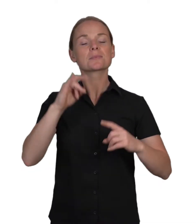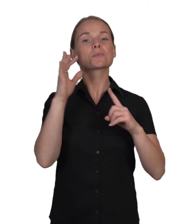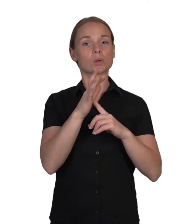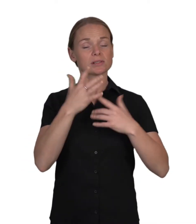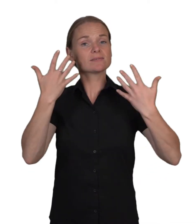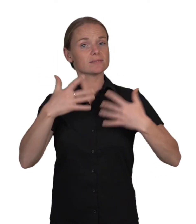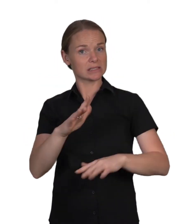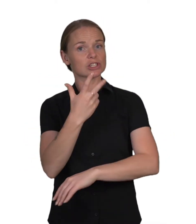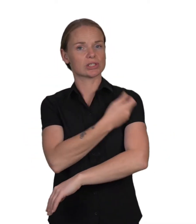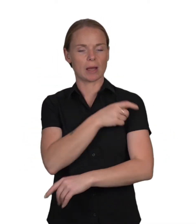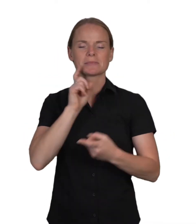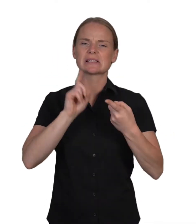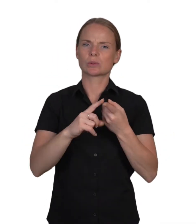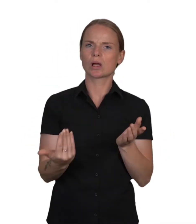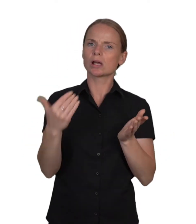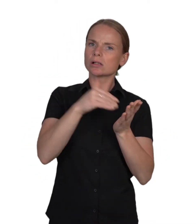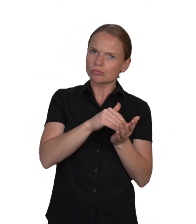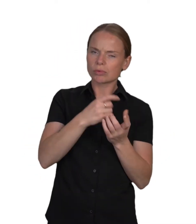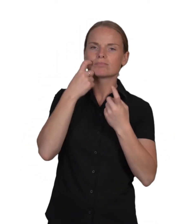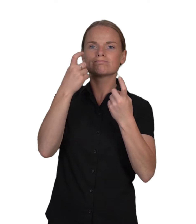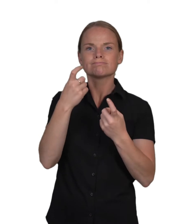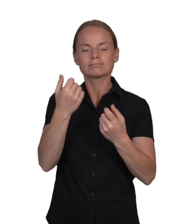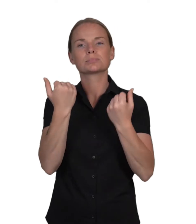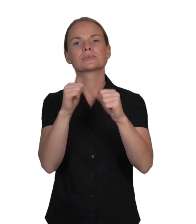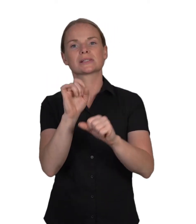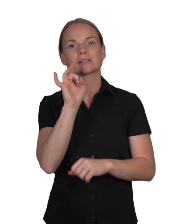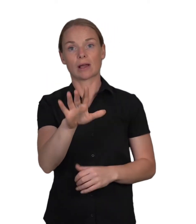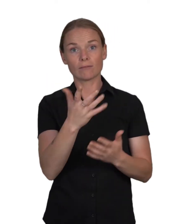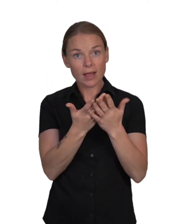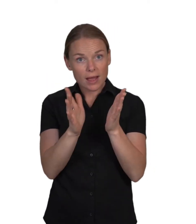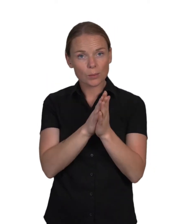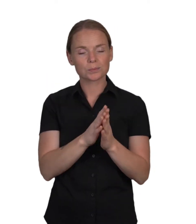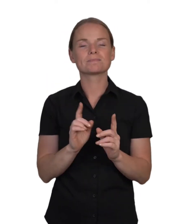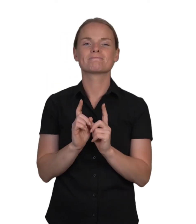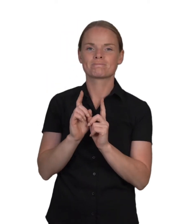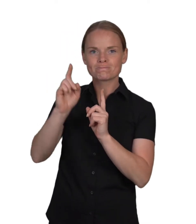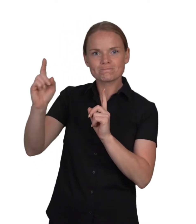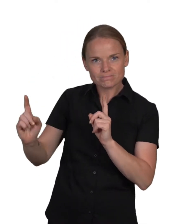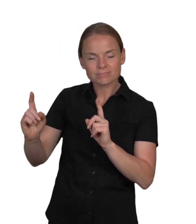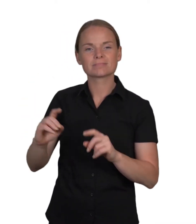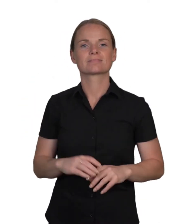This is why after vaccination it is important to continue other preventative measures like physical distancing